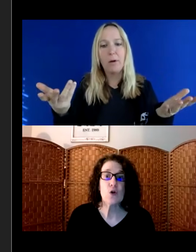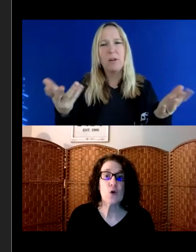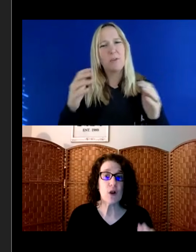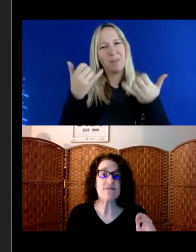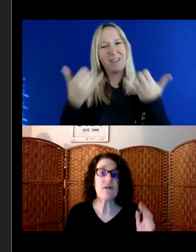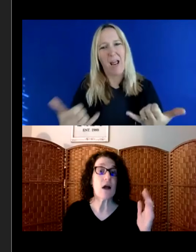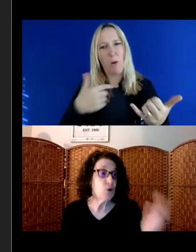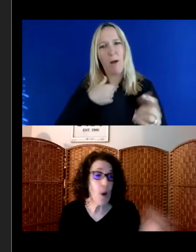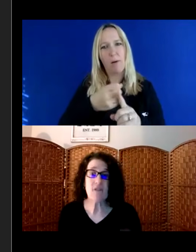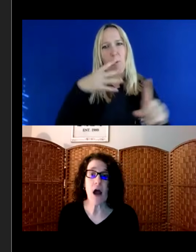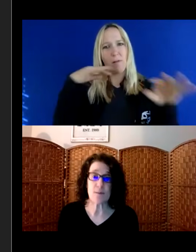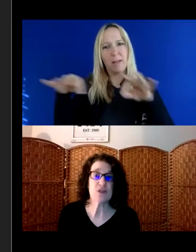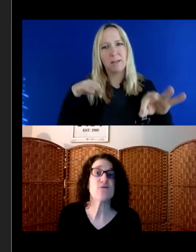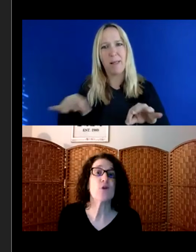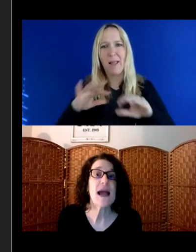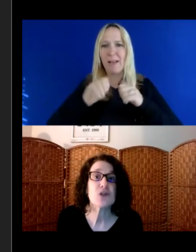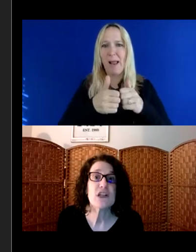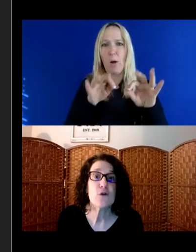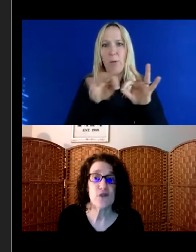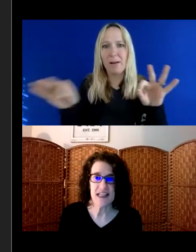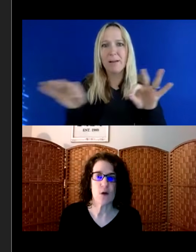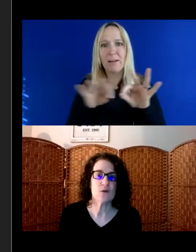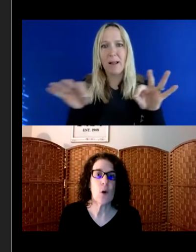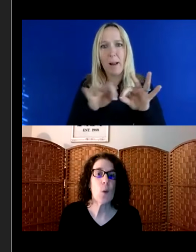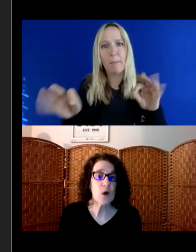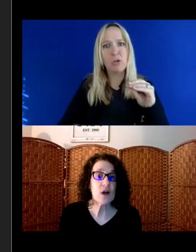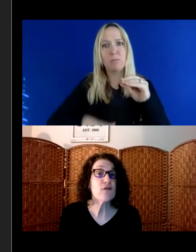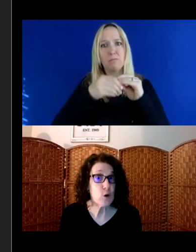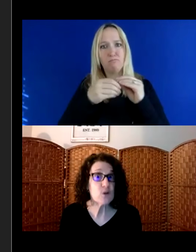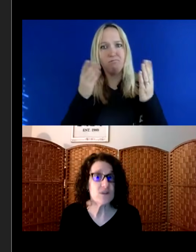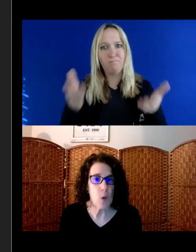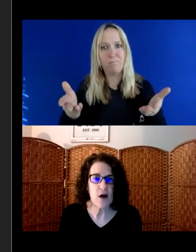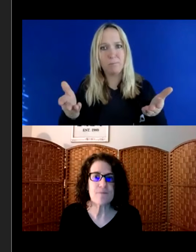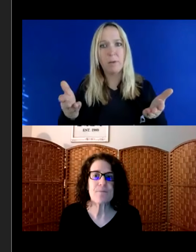You have options for captioning your videos. We'll cover those as well.